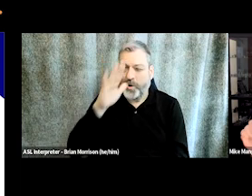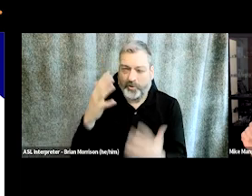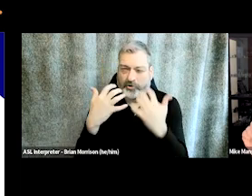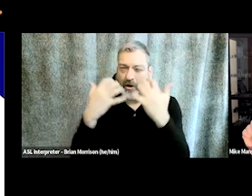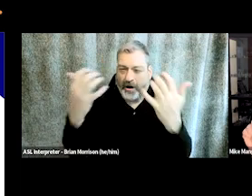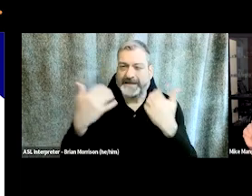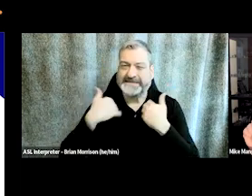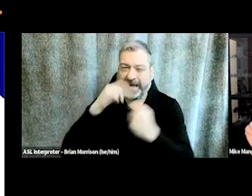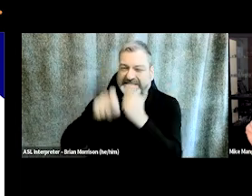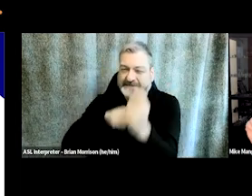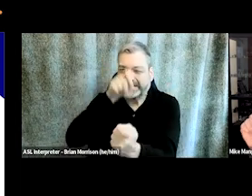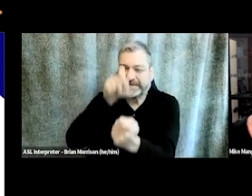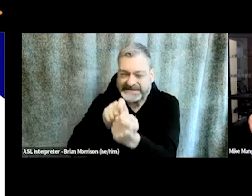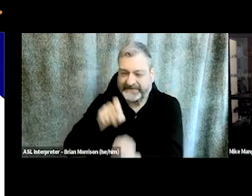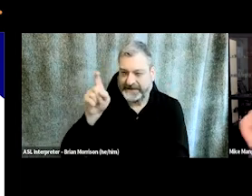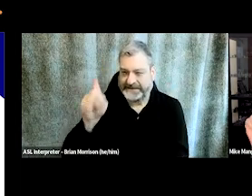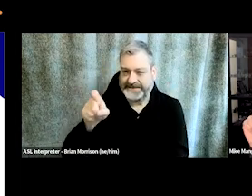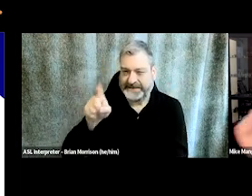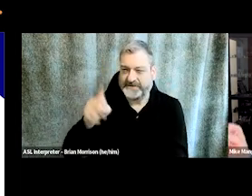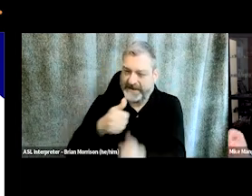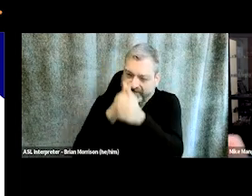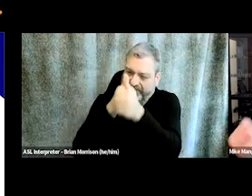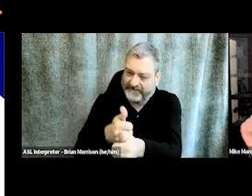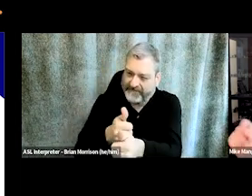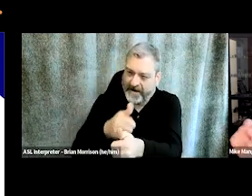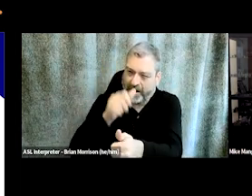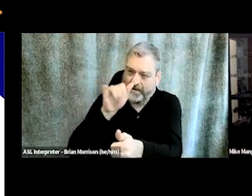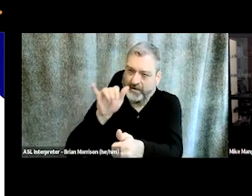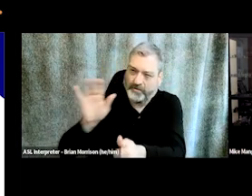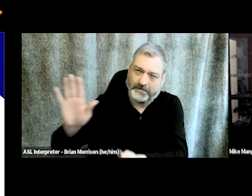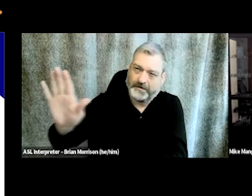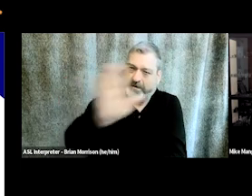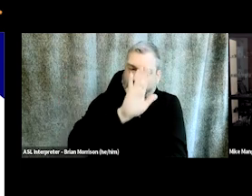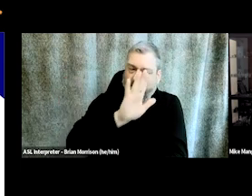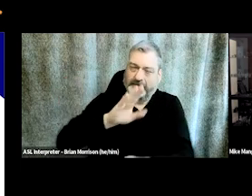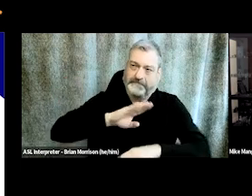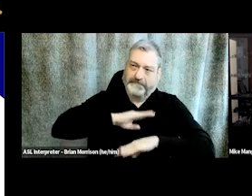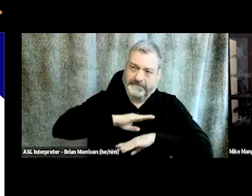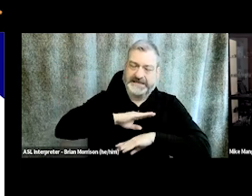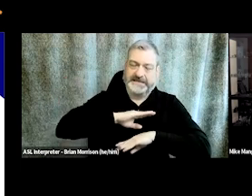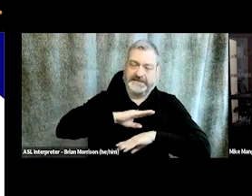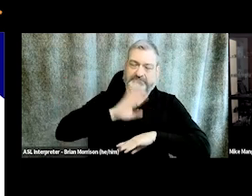need to comply with a certain user base to meet those guidelines.